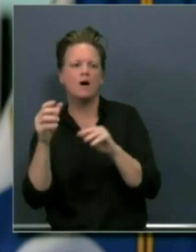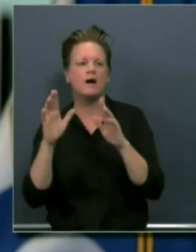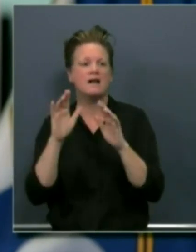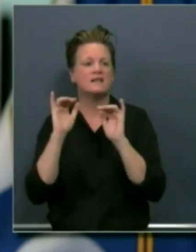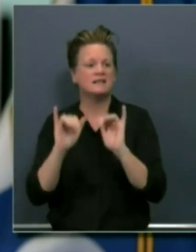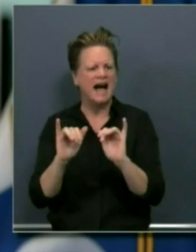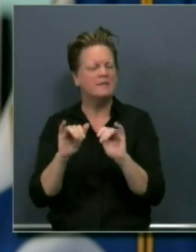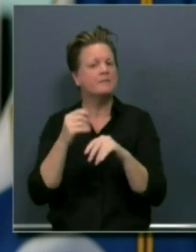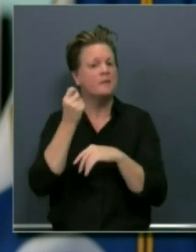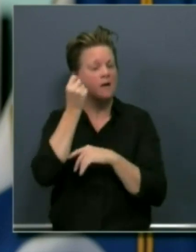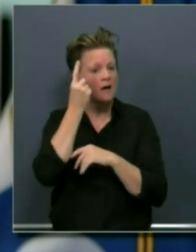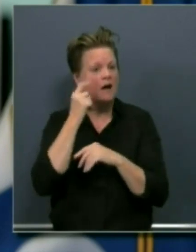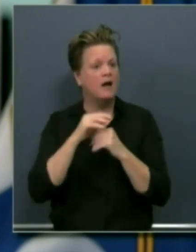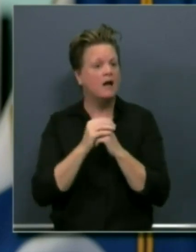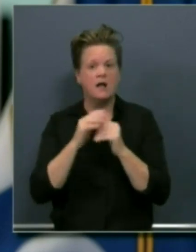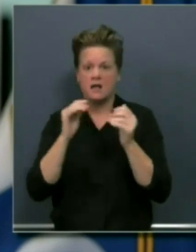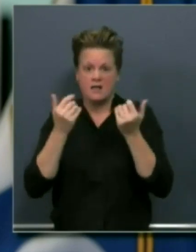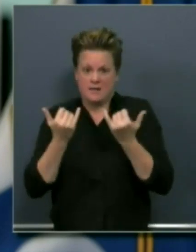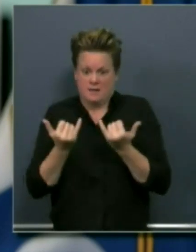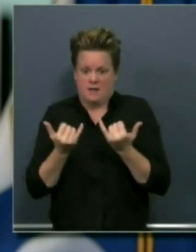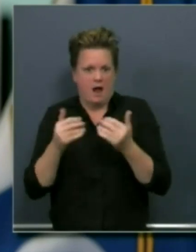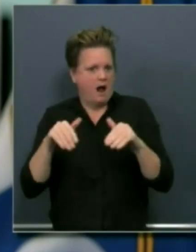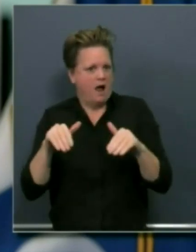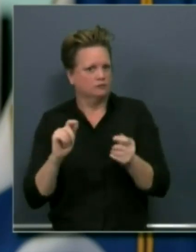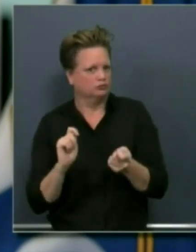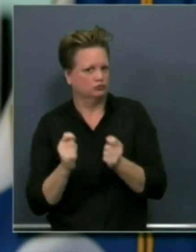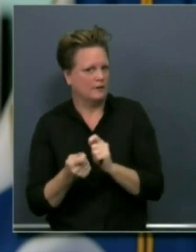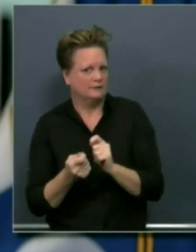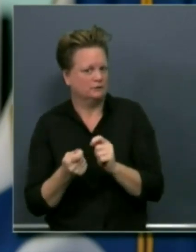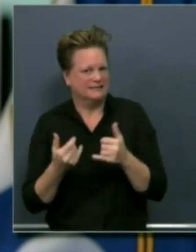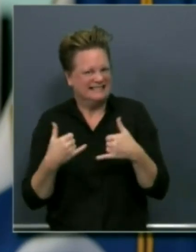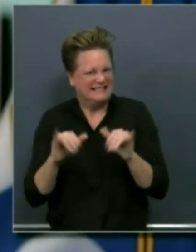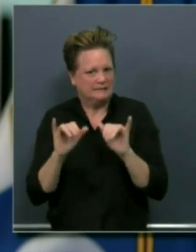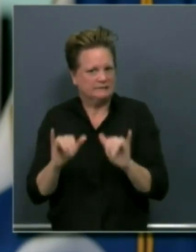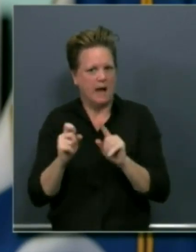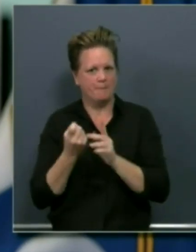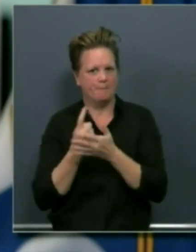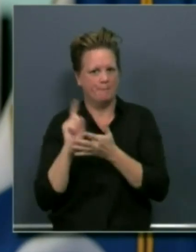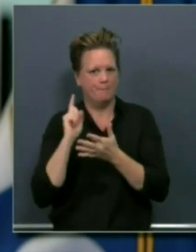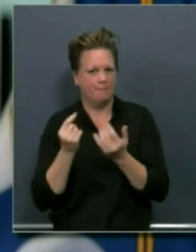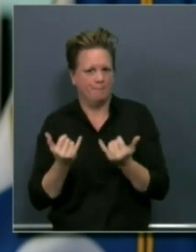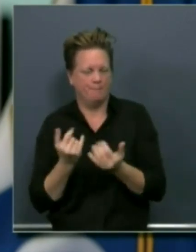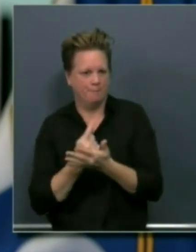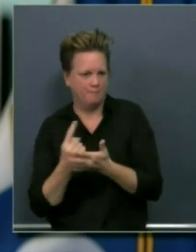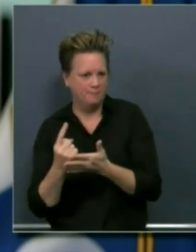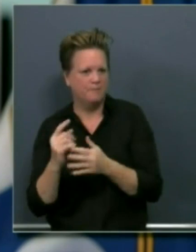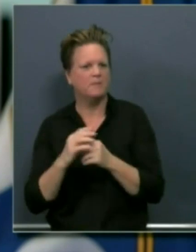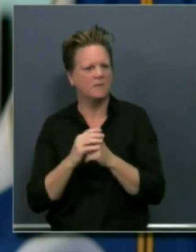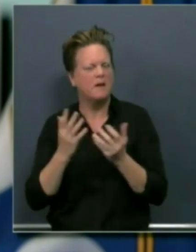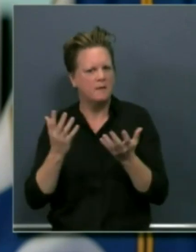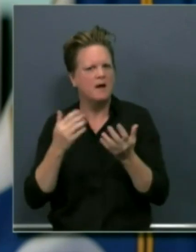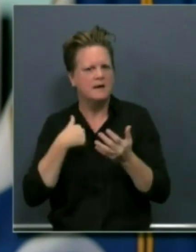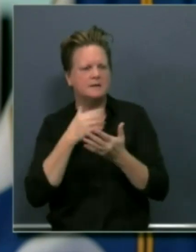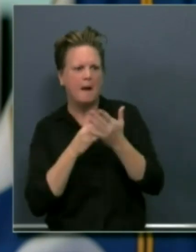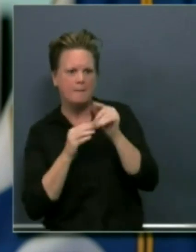RESTRICTIONS TO BE LIFTED MODIFICATION STILL IN PLACE BUT THE STATEWIDE PROHIBITIONS